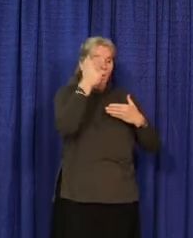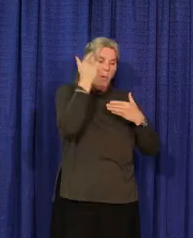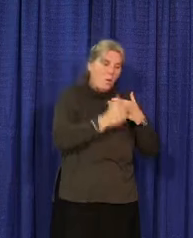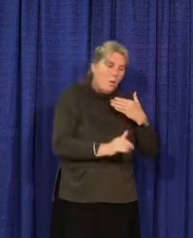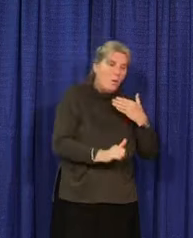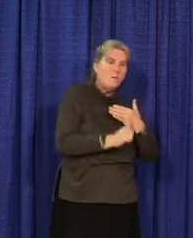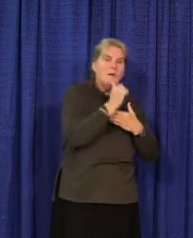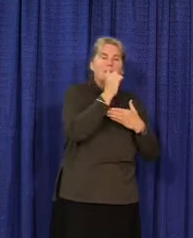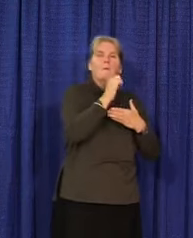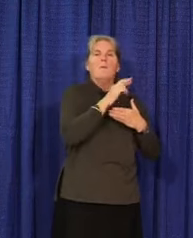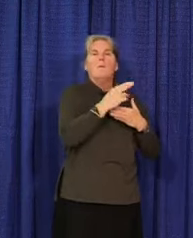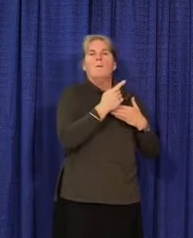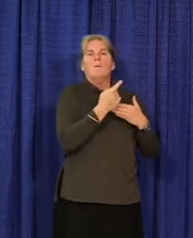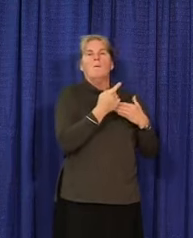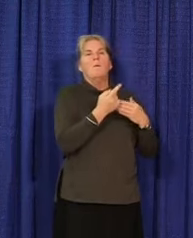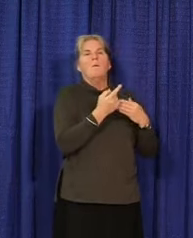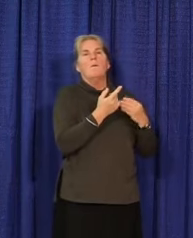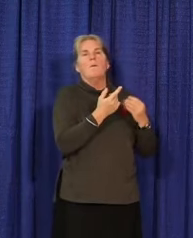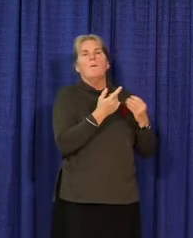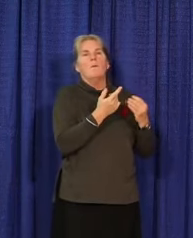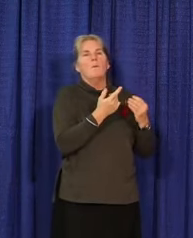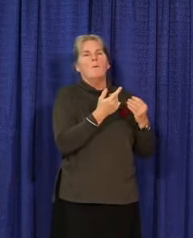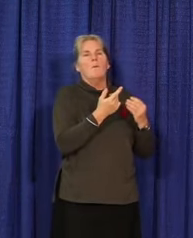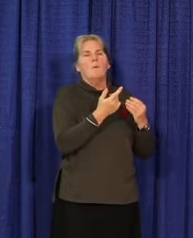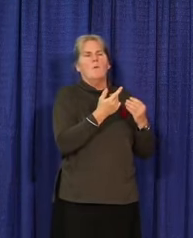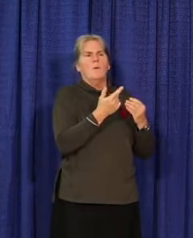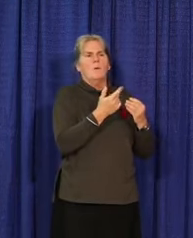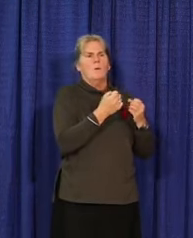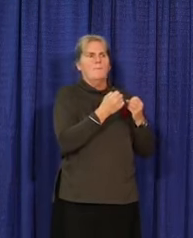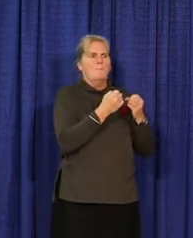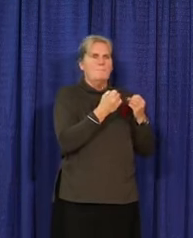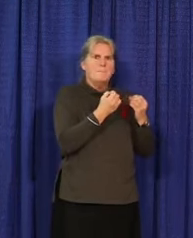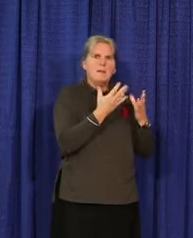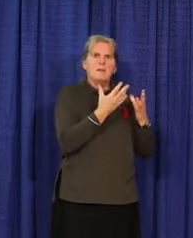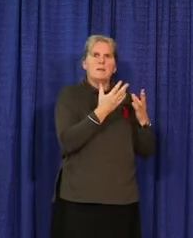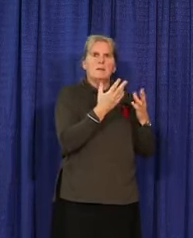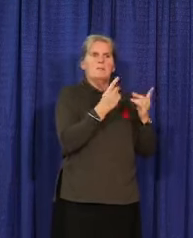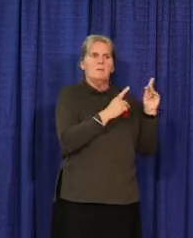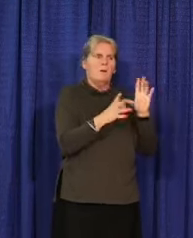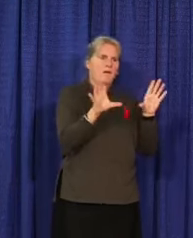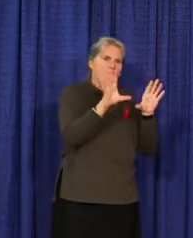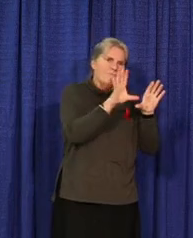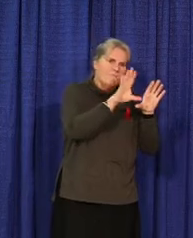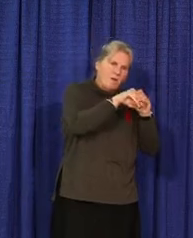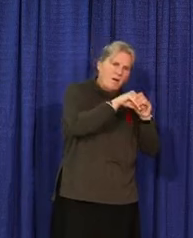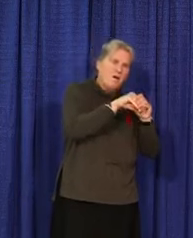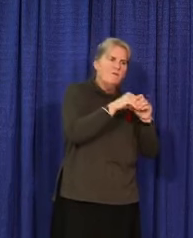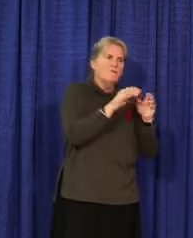posed to either the circle or the classroom or even the school